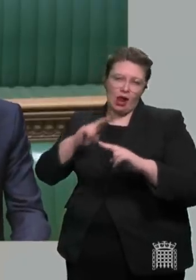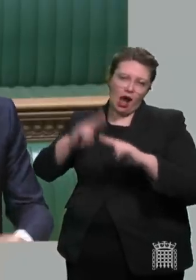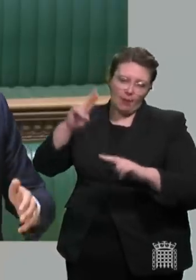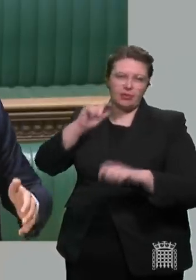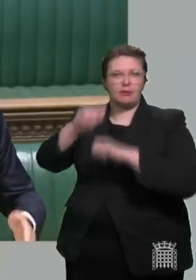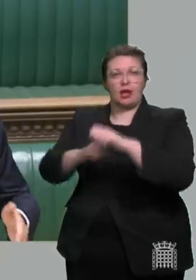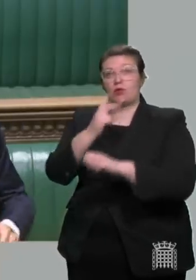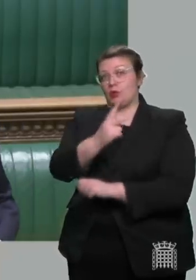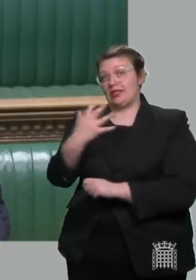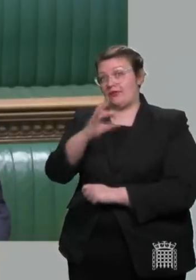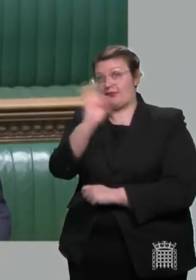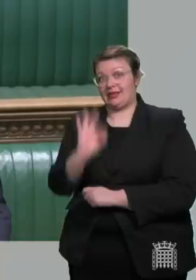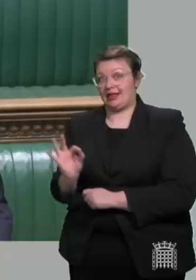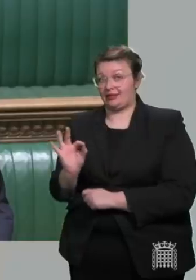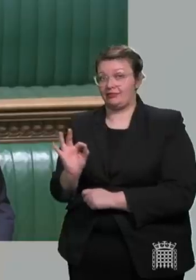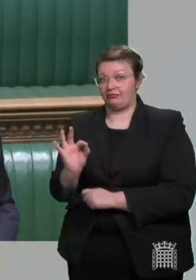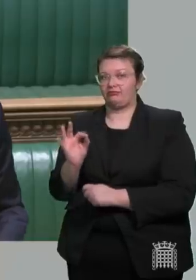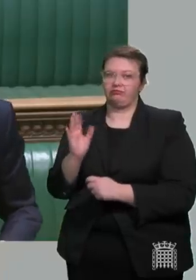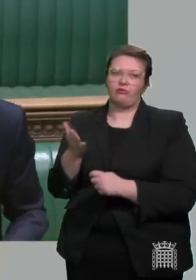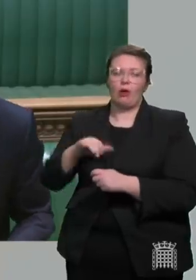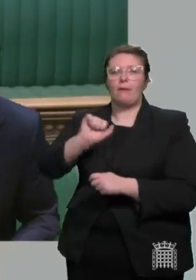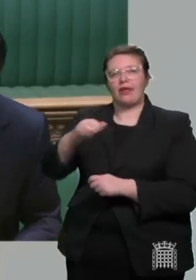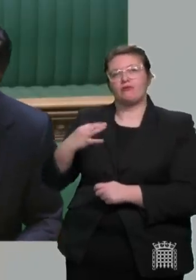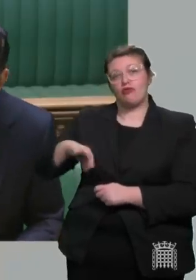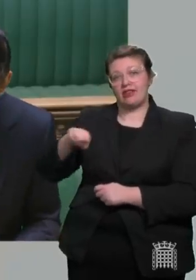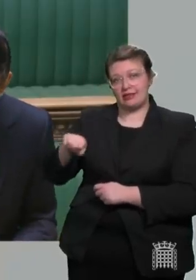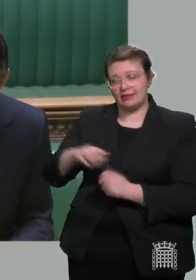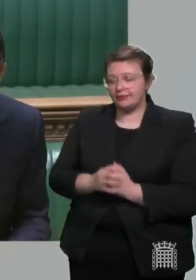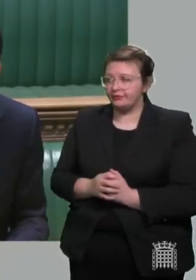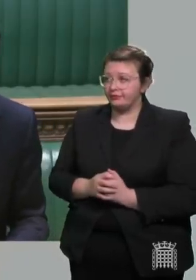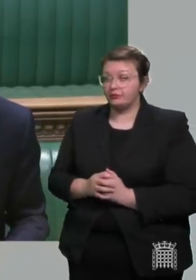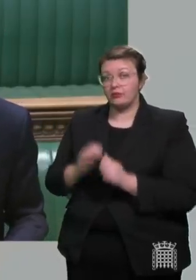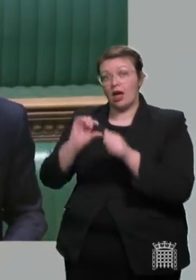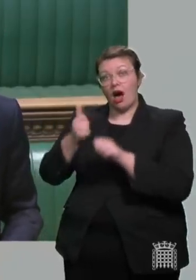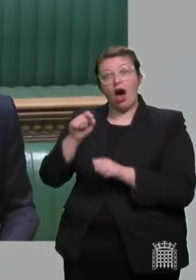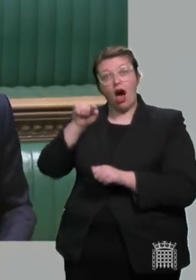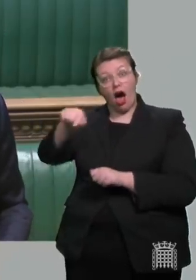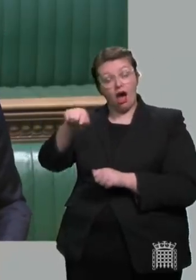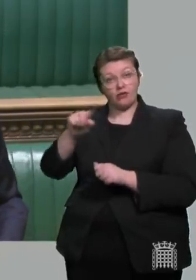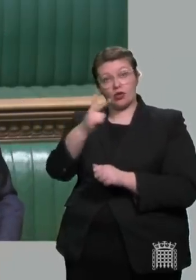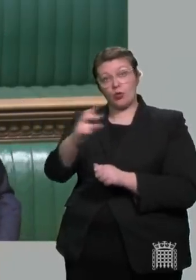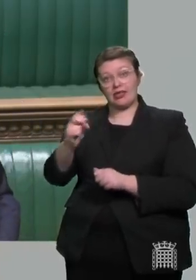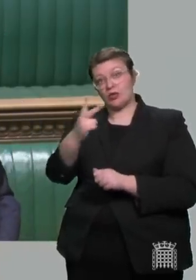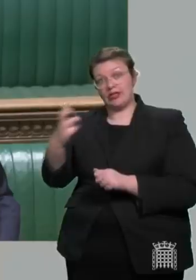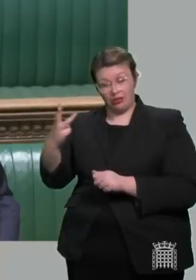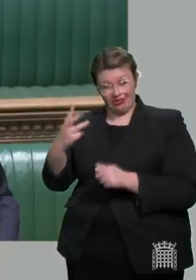Even after this change the United Kingdom will still have the lowest corporation tax rate